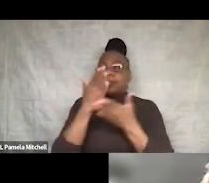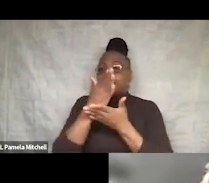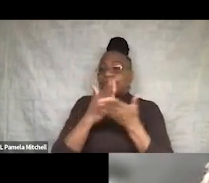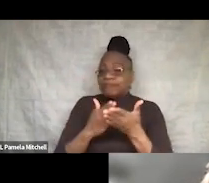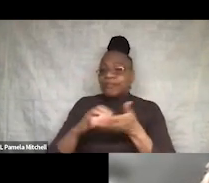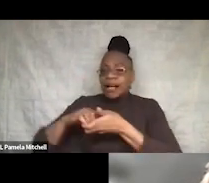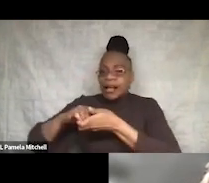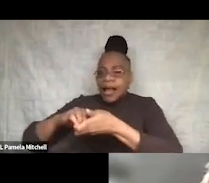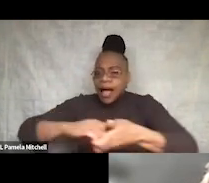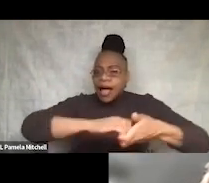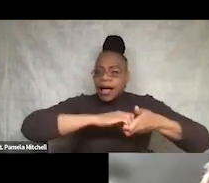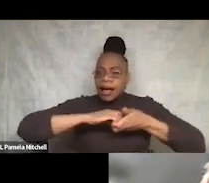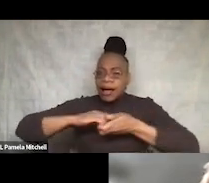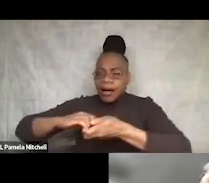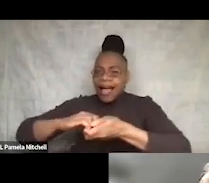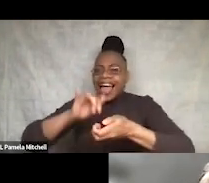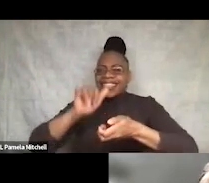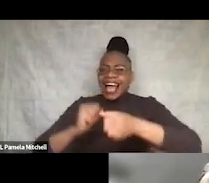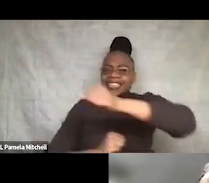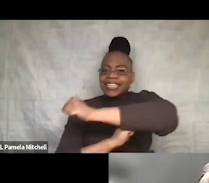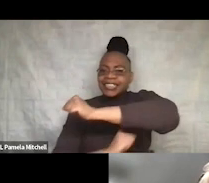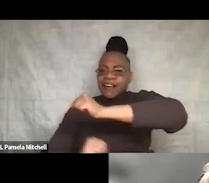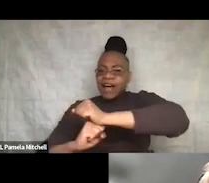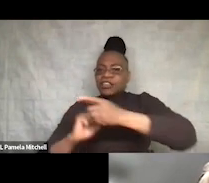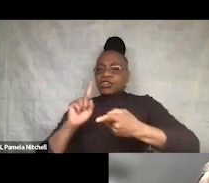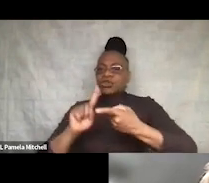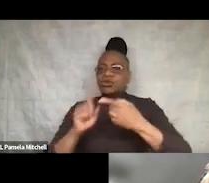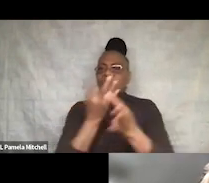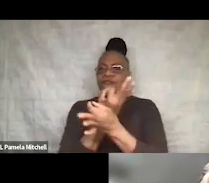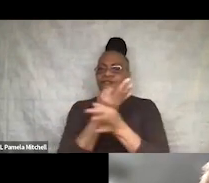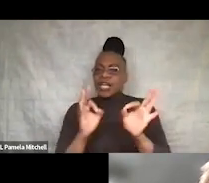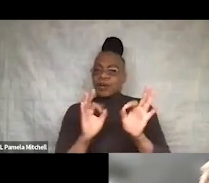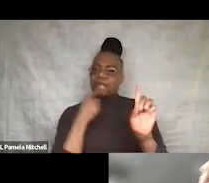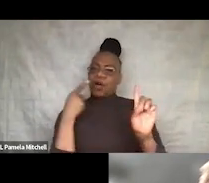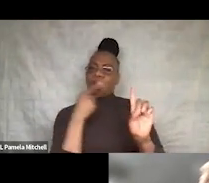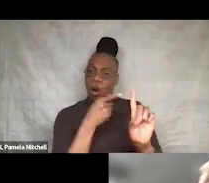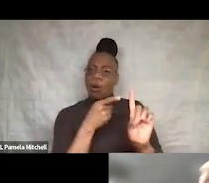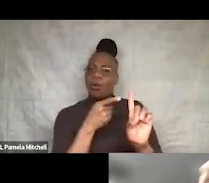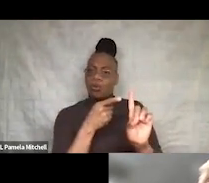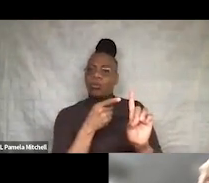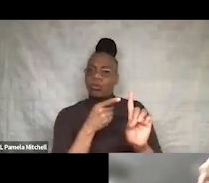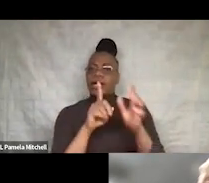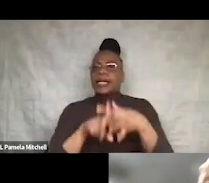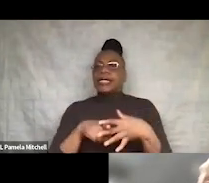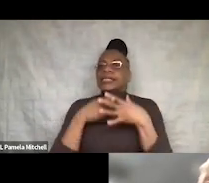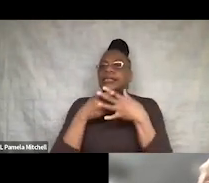and that is really what Foundations To Freedom aims to do. So initially, we were started here,